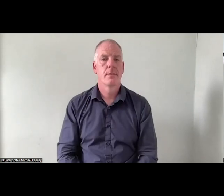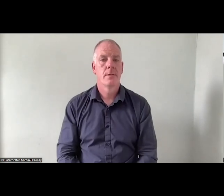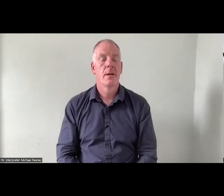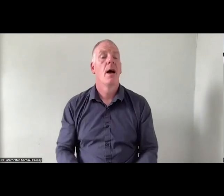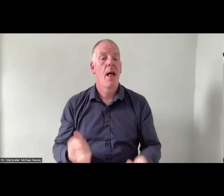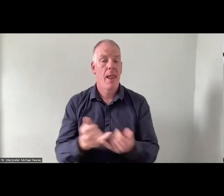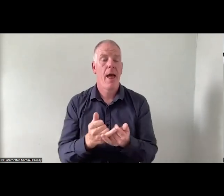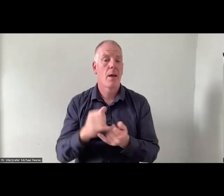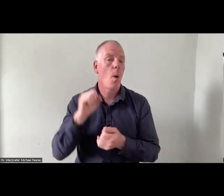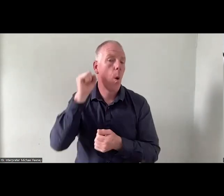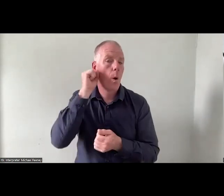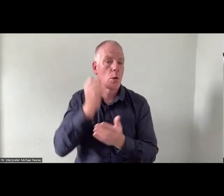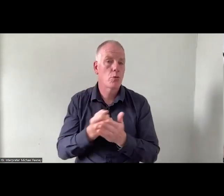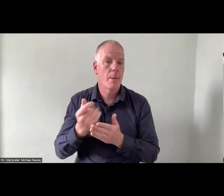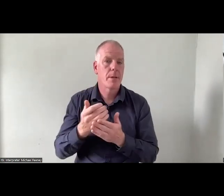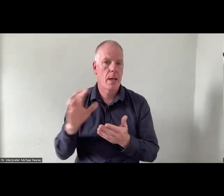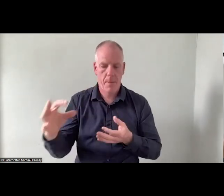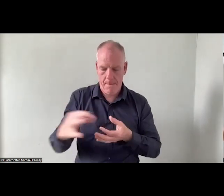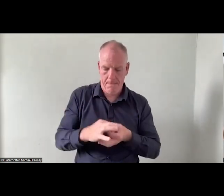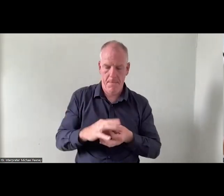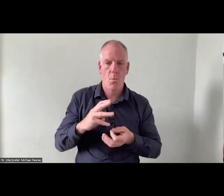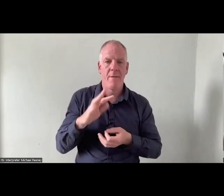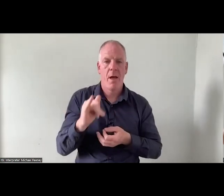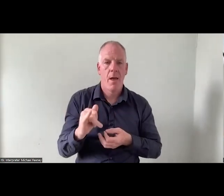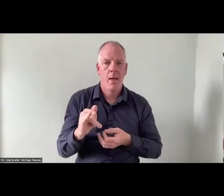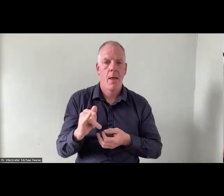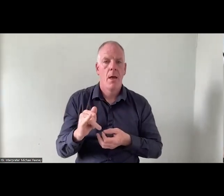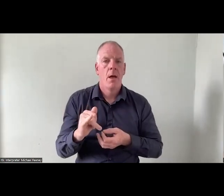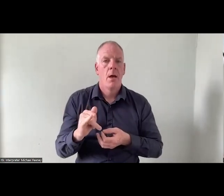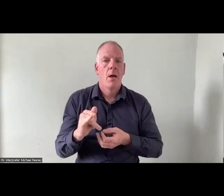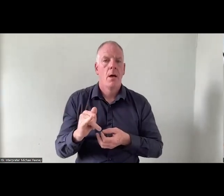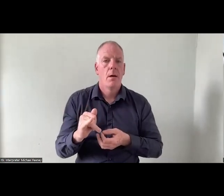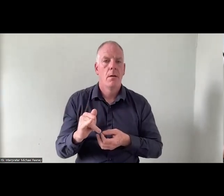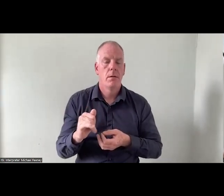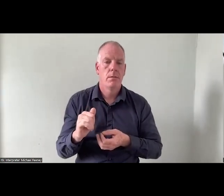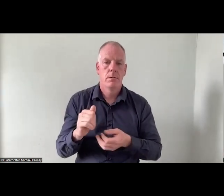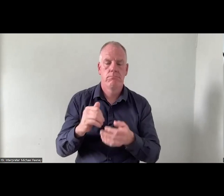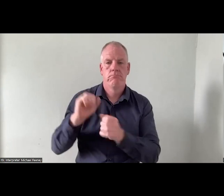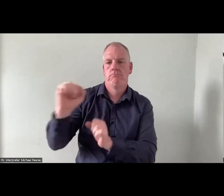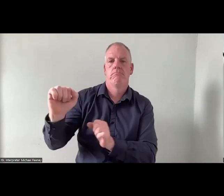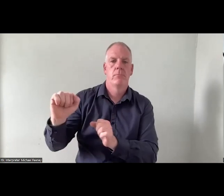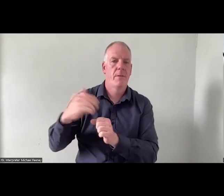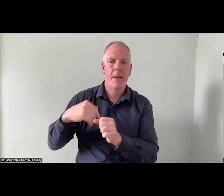it can be delivered locally via the theatre's Wi-Fi wirelessly from our captioning laptop